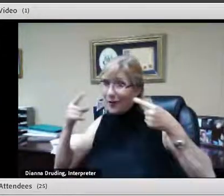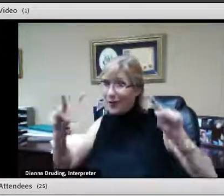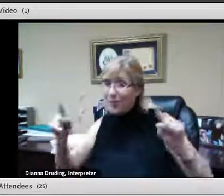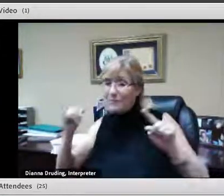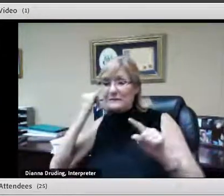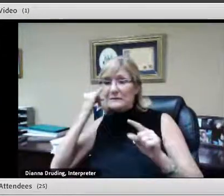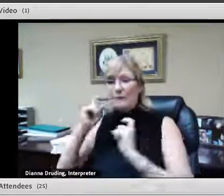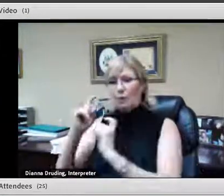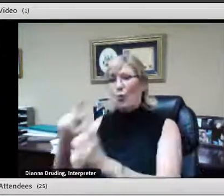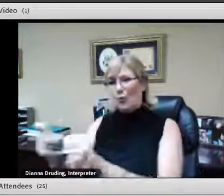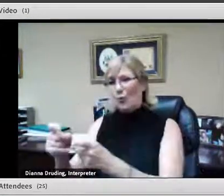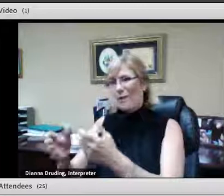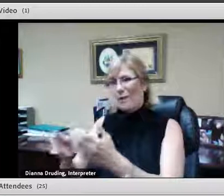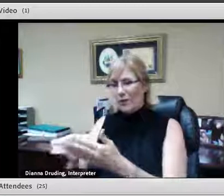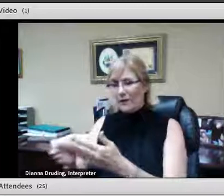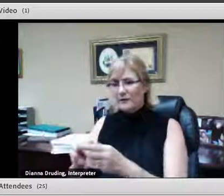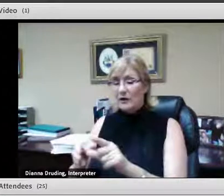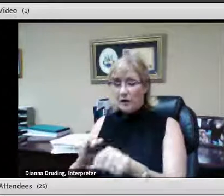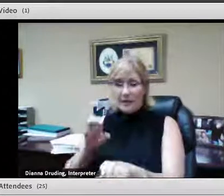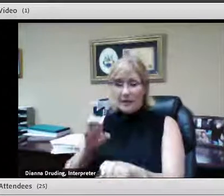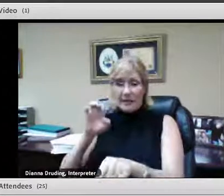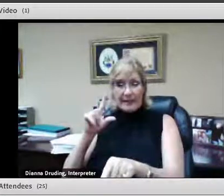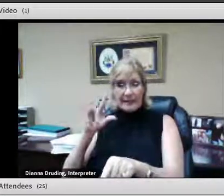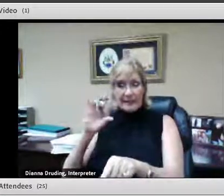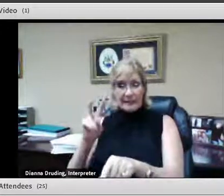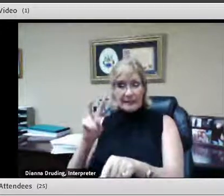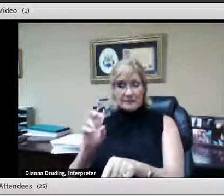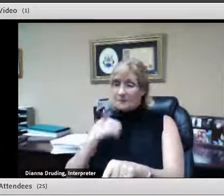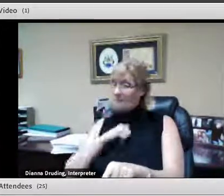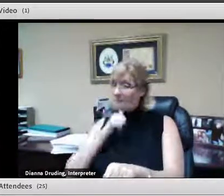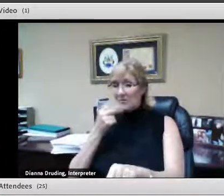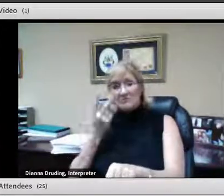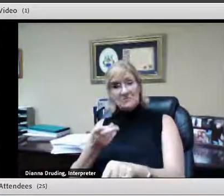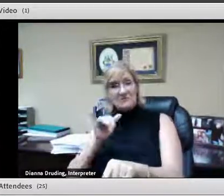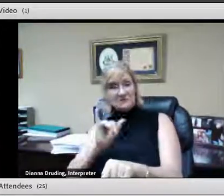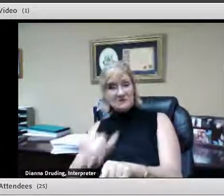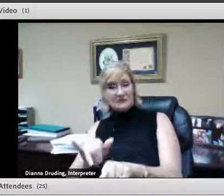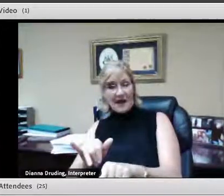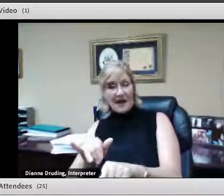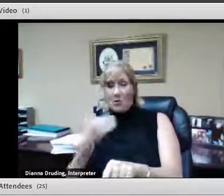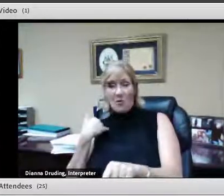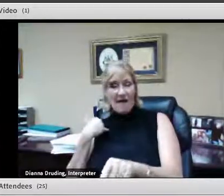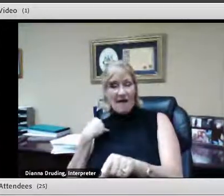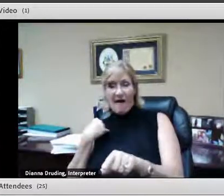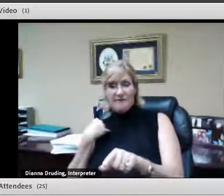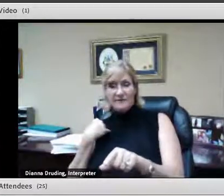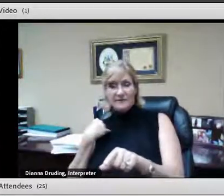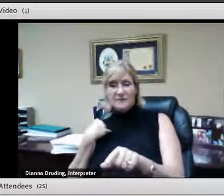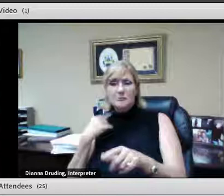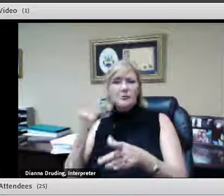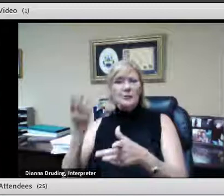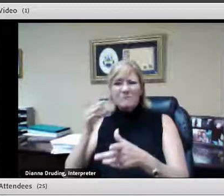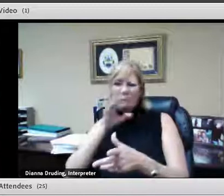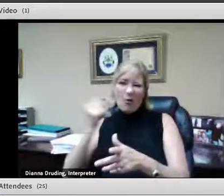Ryan: And, Elizabeth, to answer your question, no, we haven't looked into that. I'll have to check that out. We stick to the classics, but that sounds like